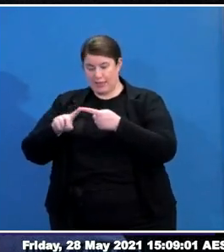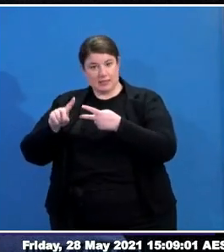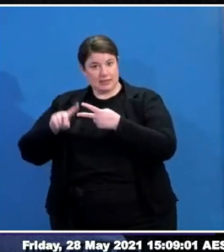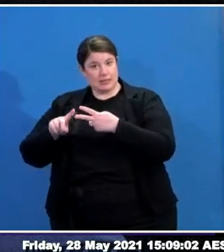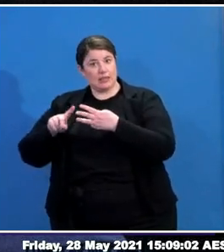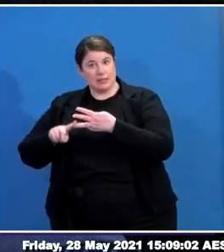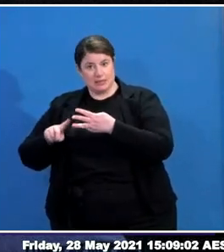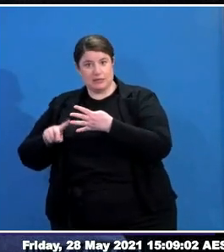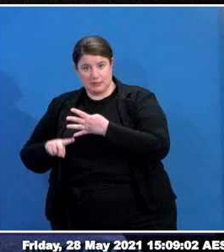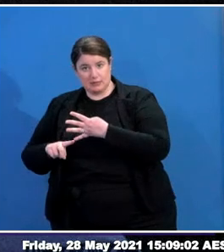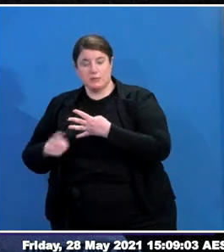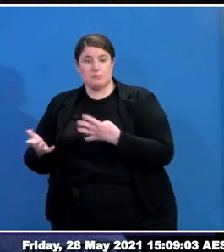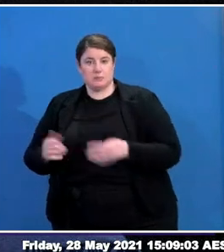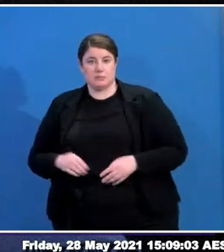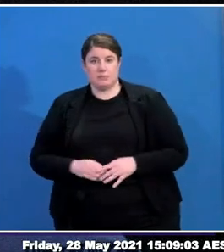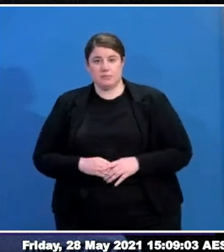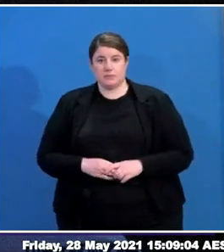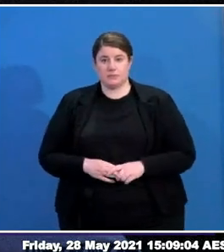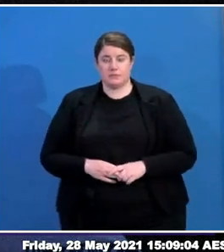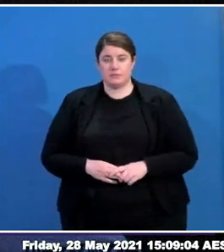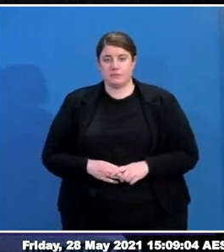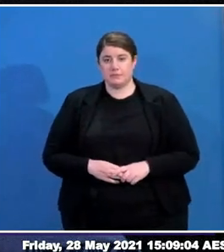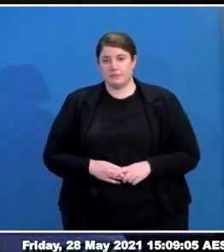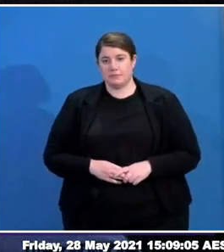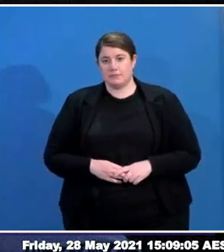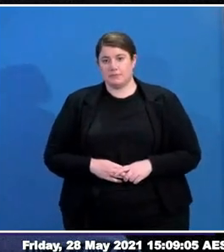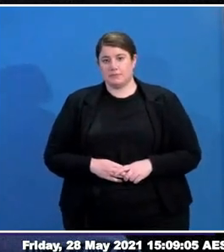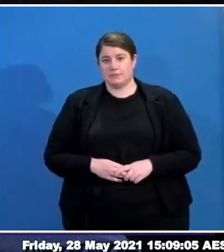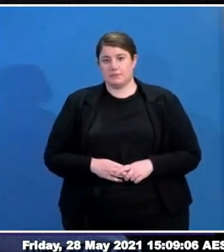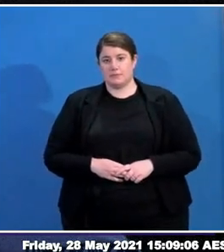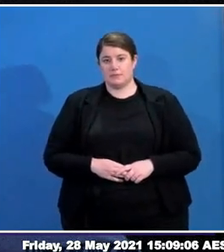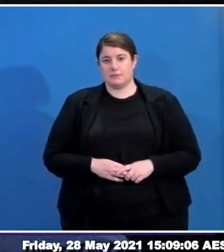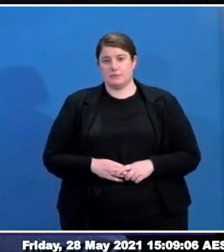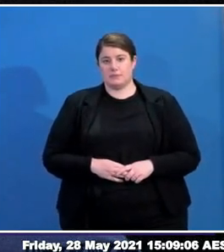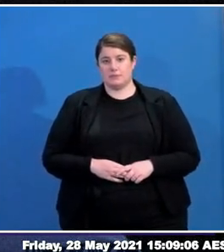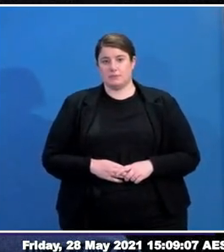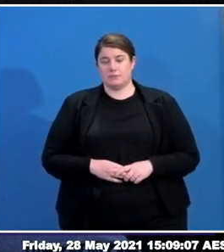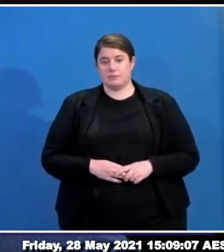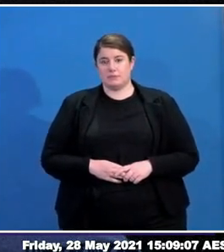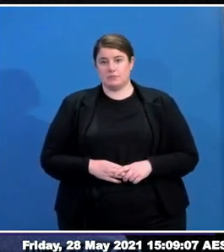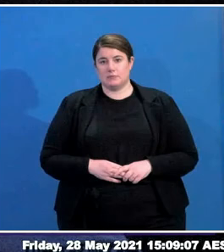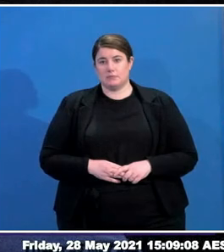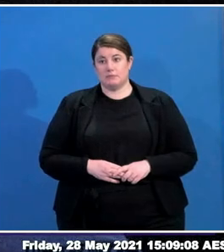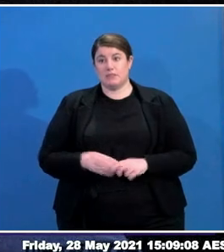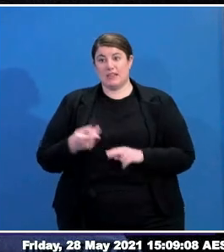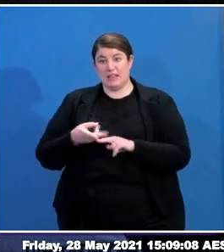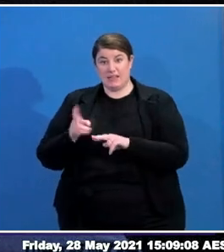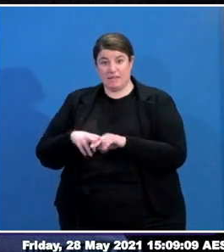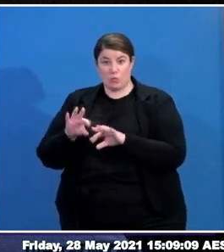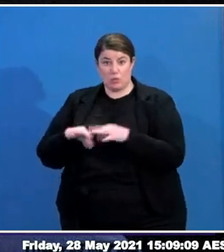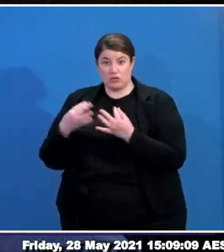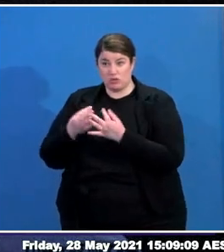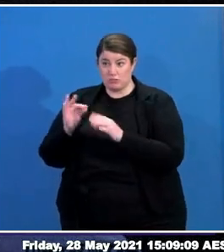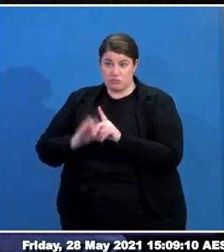not the provider has treated adequately those matters, and they do that before